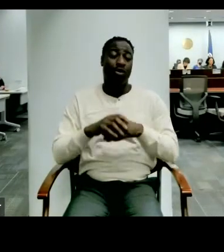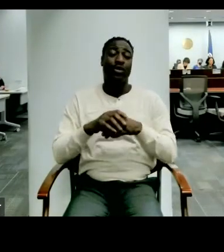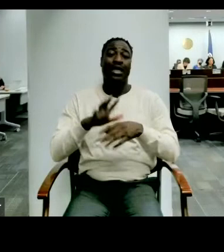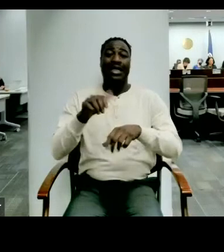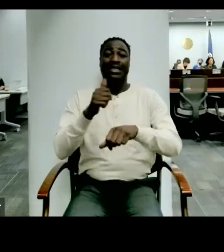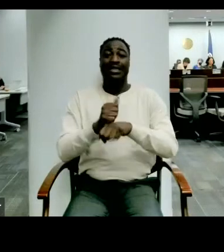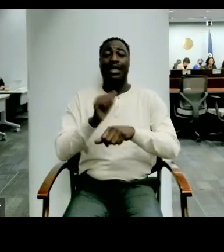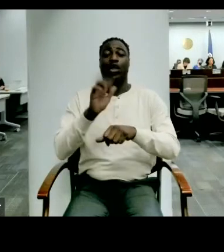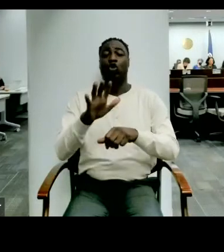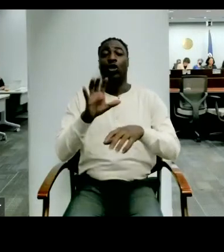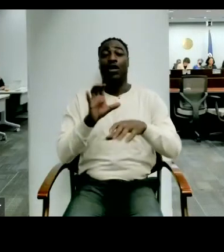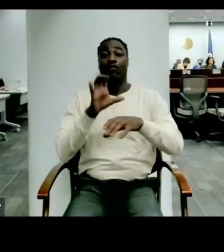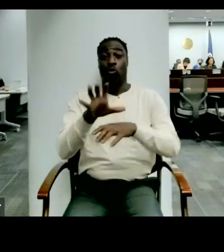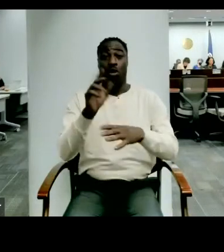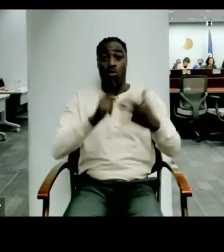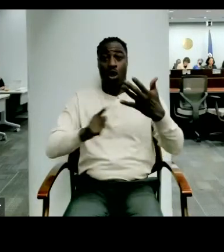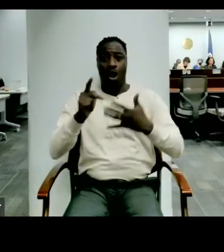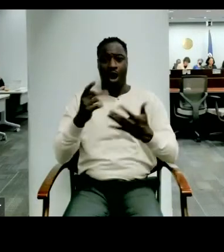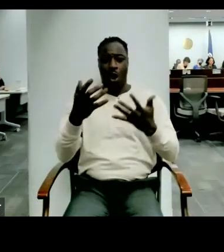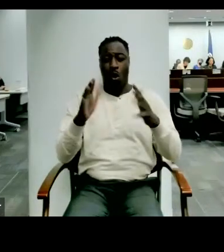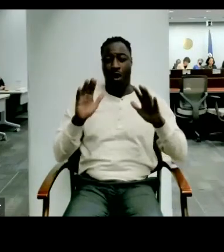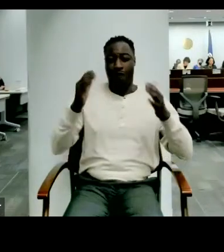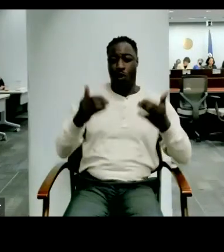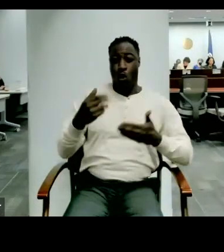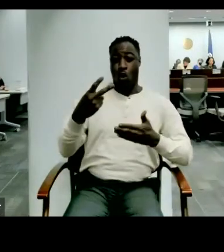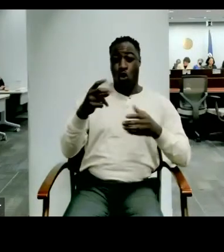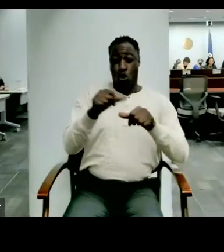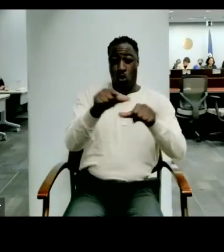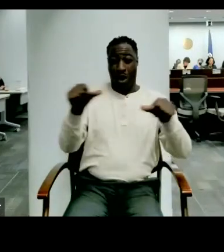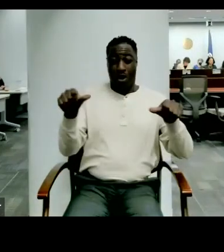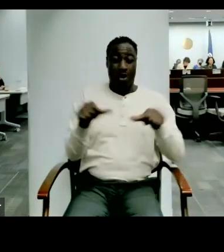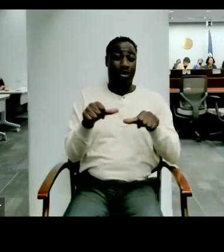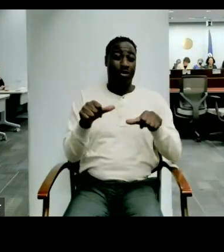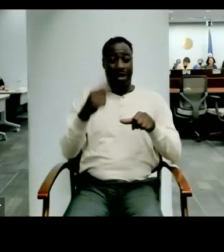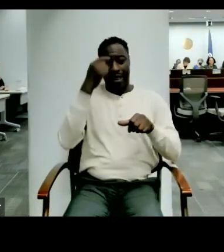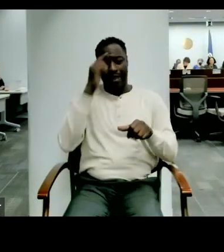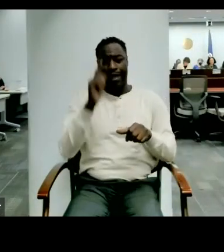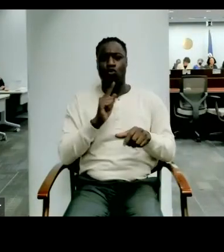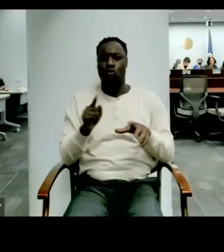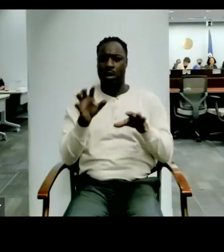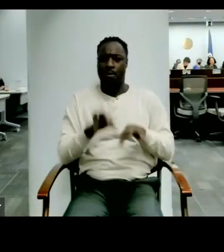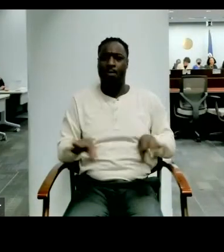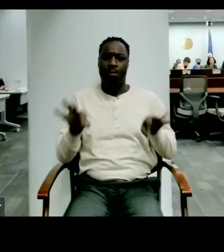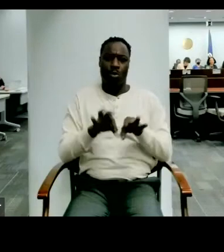I want to focus on two specific areas that I think are really at the forefront for most employers,